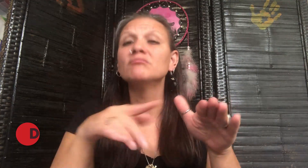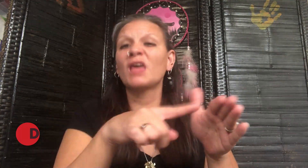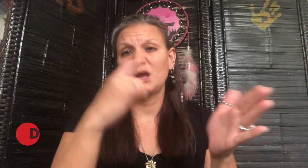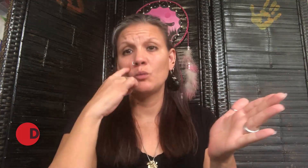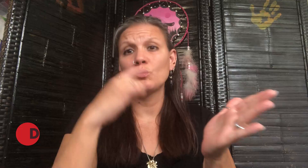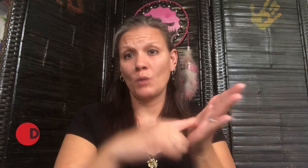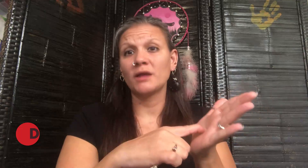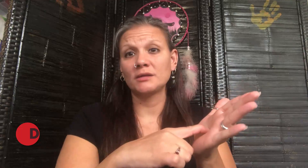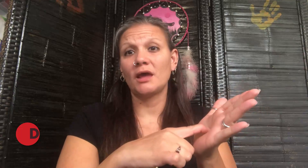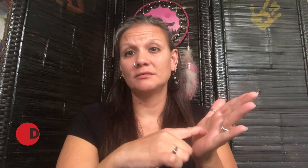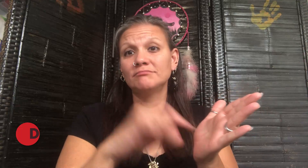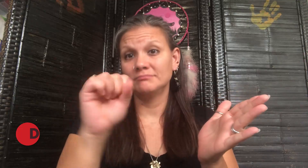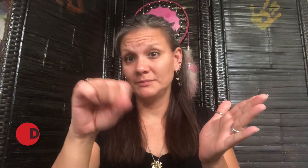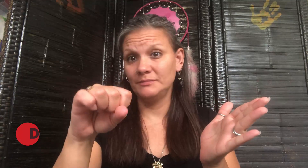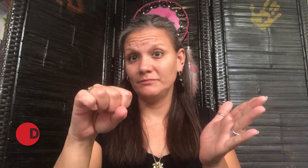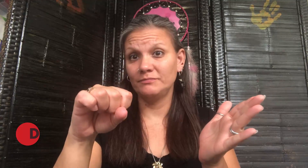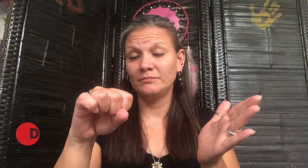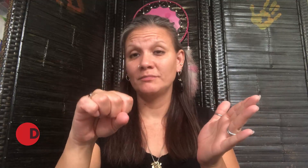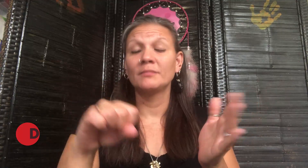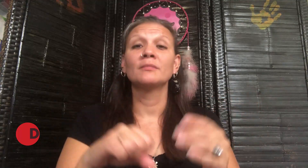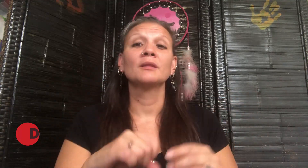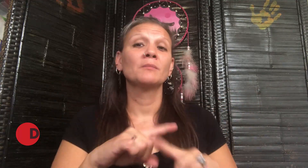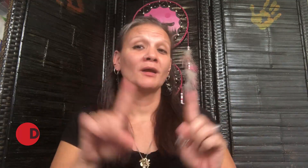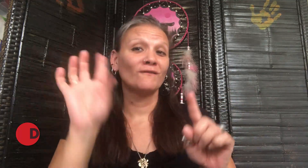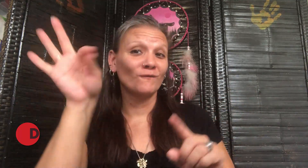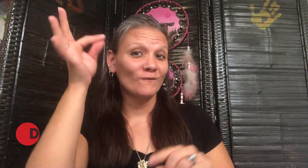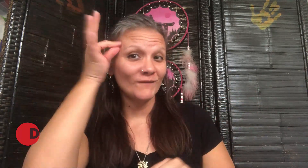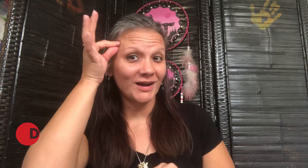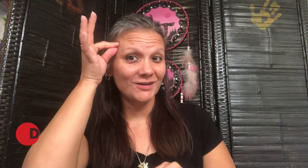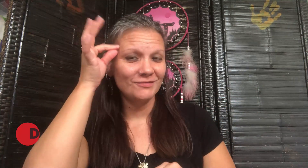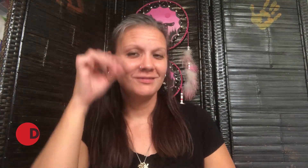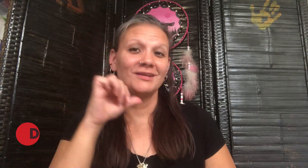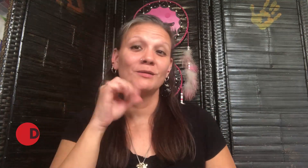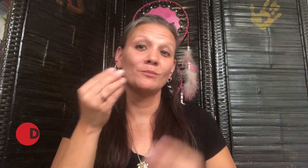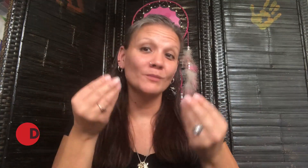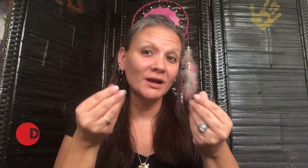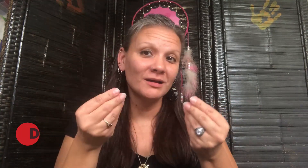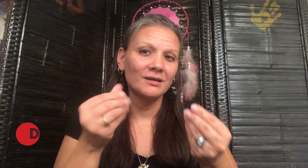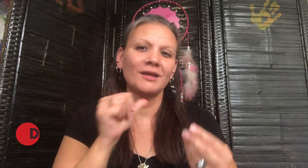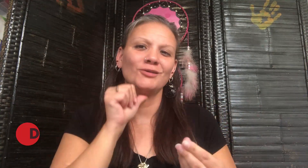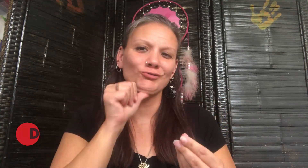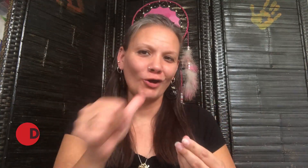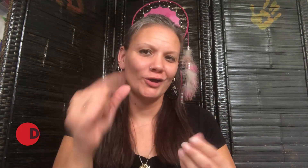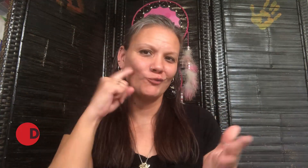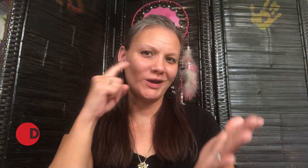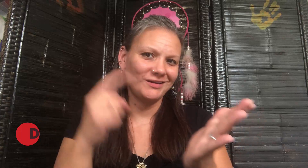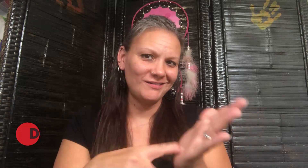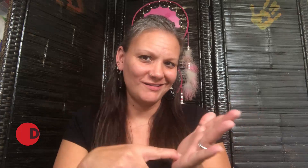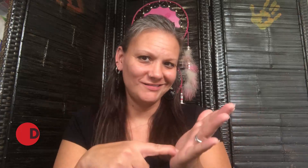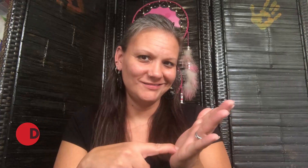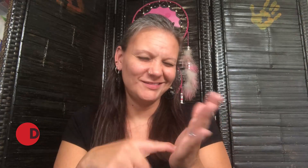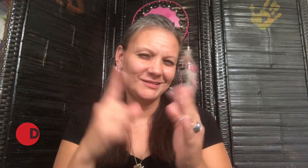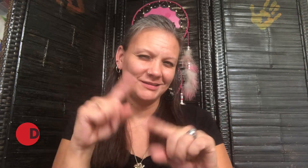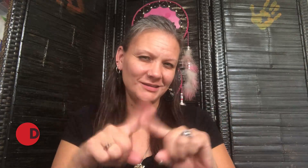children they do recognize but federally, they are not recognized.